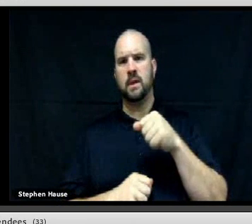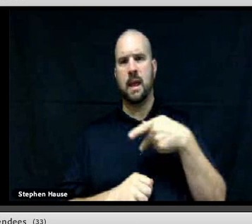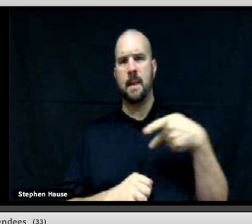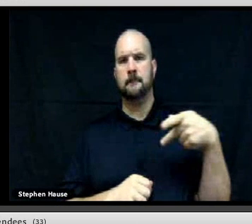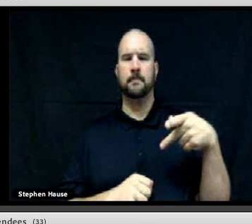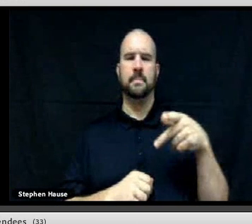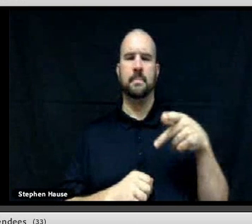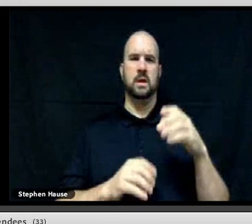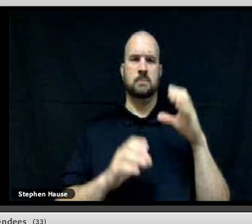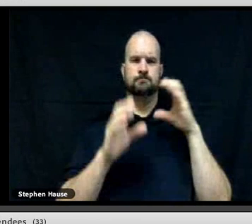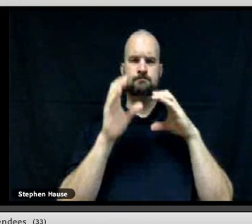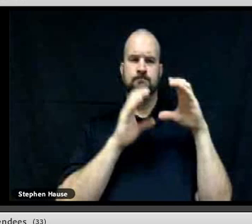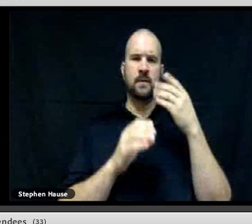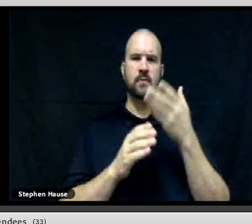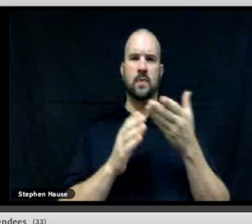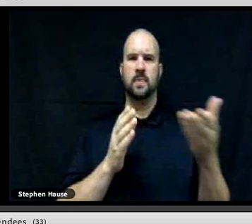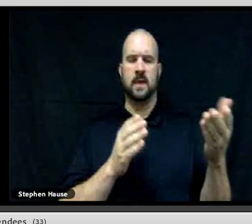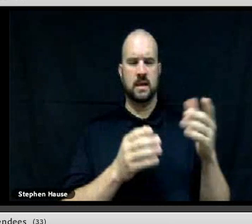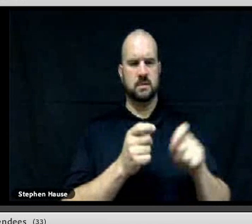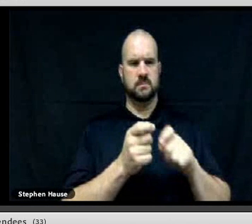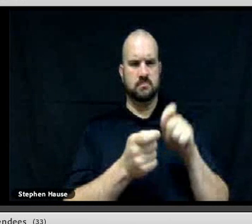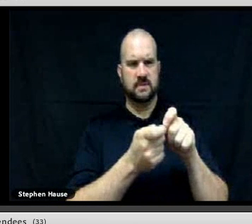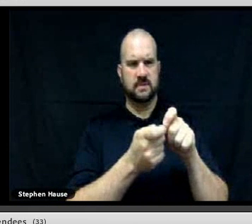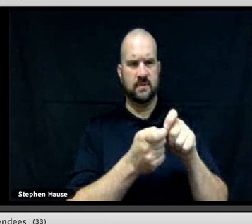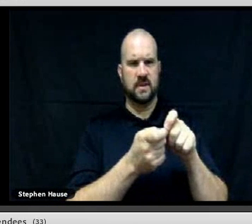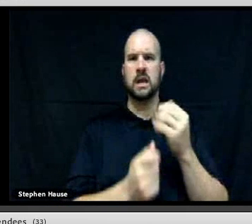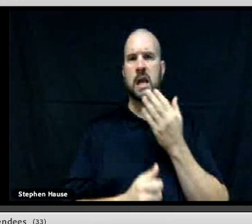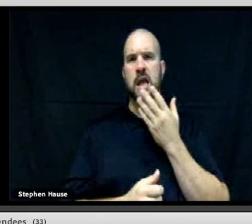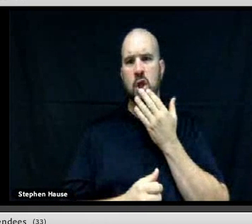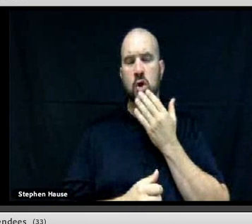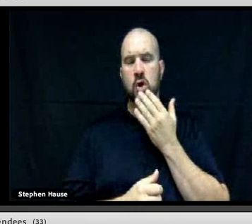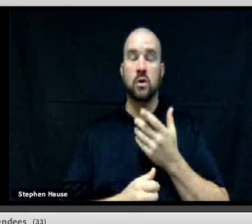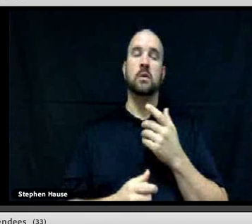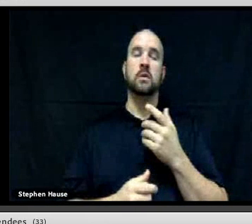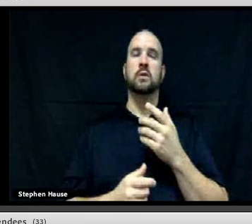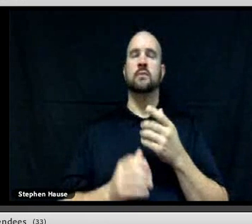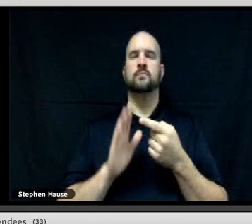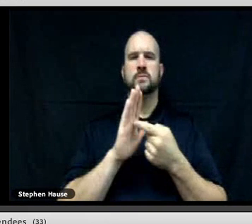content that's in a specific color. So, for example, here someone searched for the color red